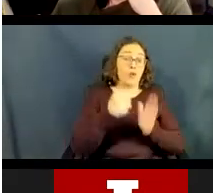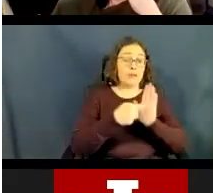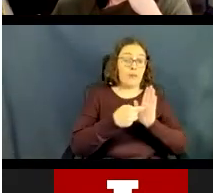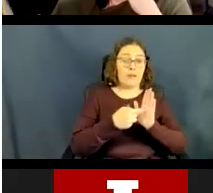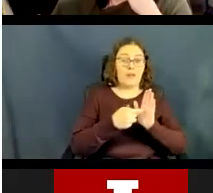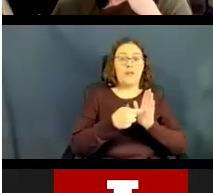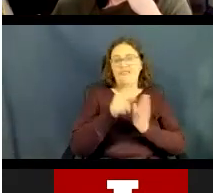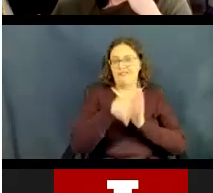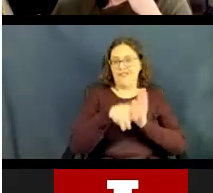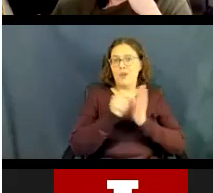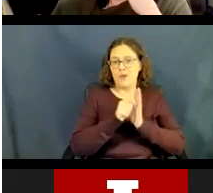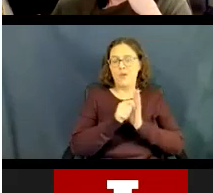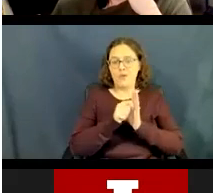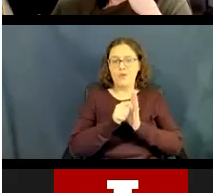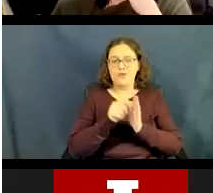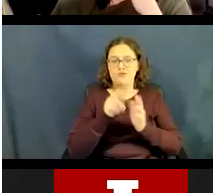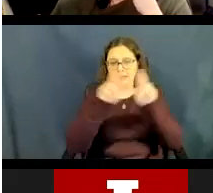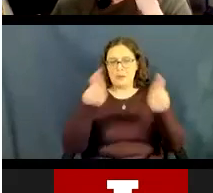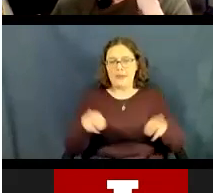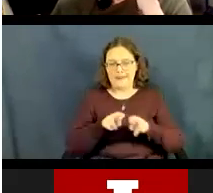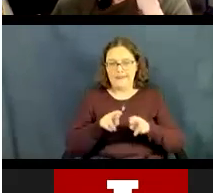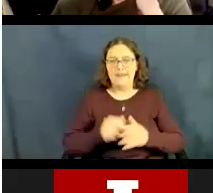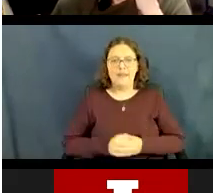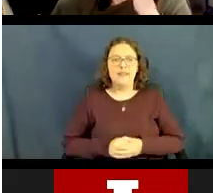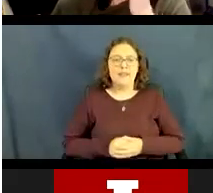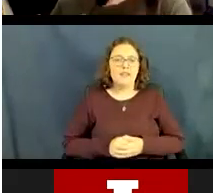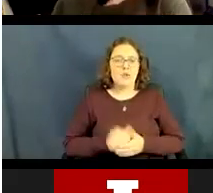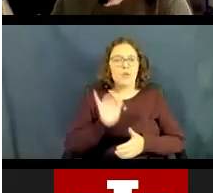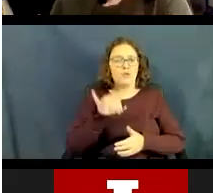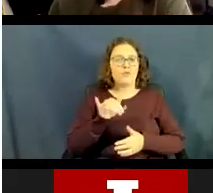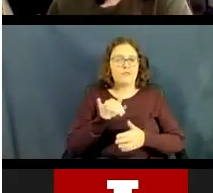Those alternatives that you may look into as using an artifact